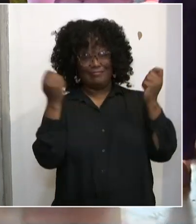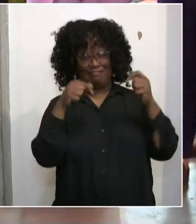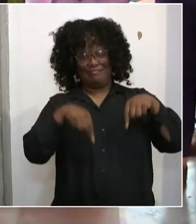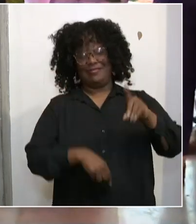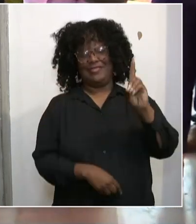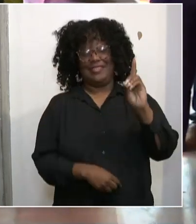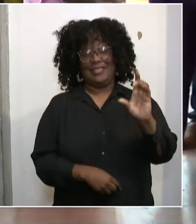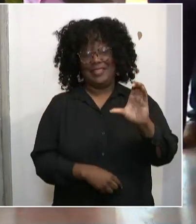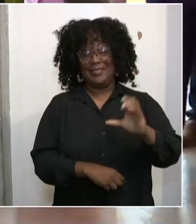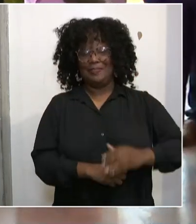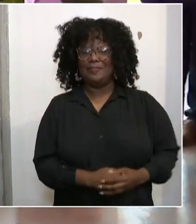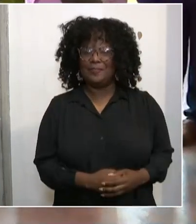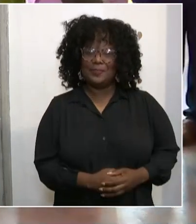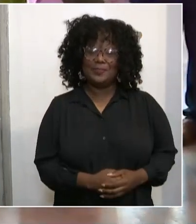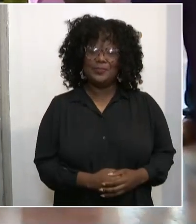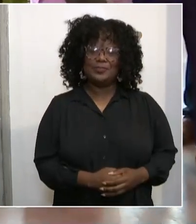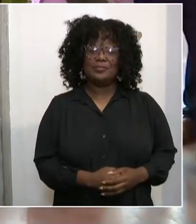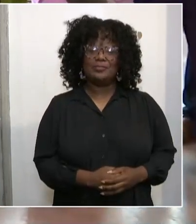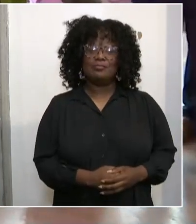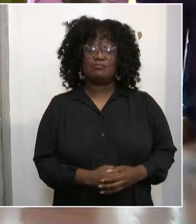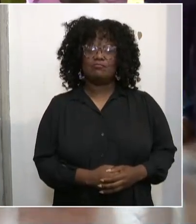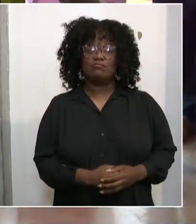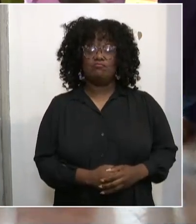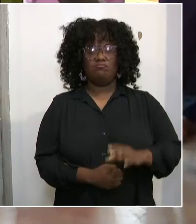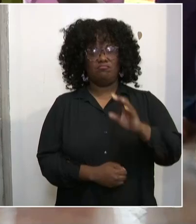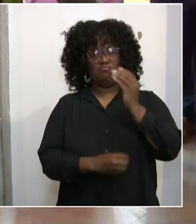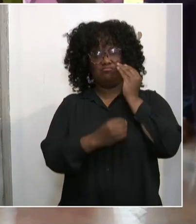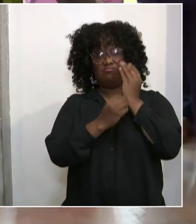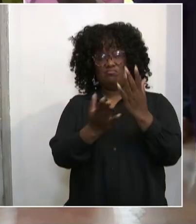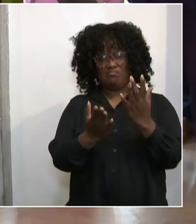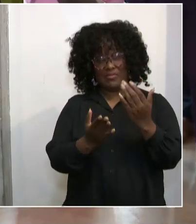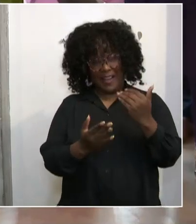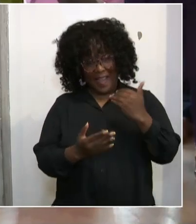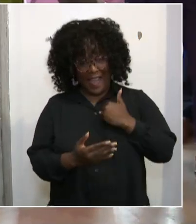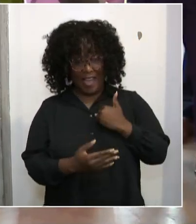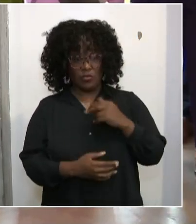There are more than 200 planned world pride events,